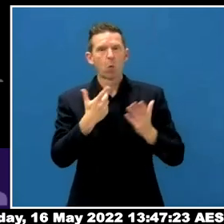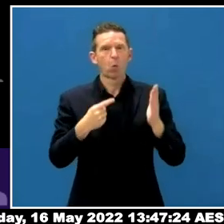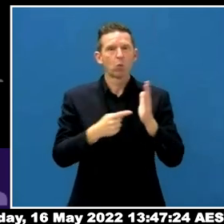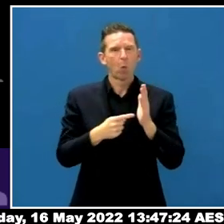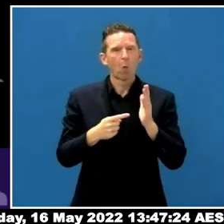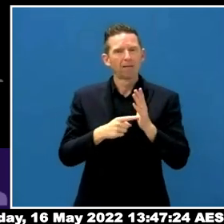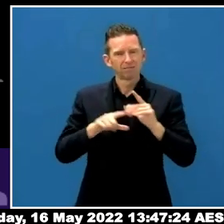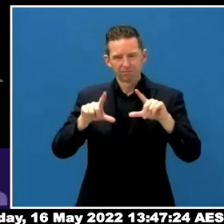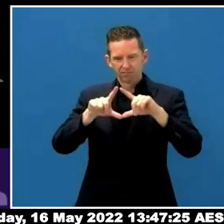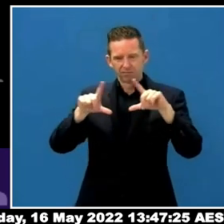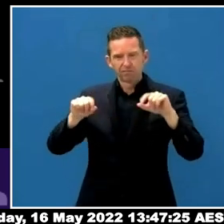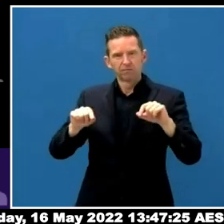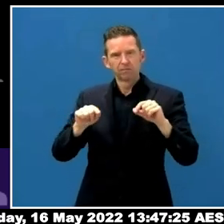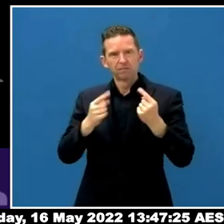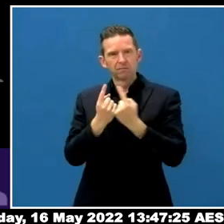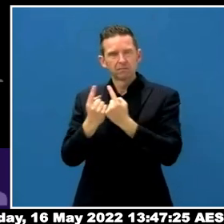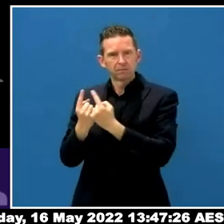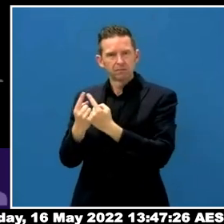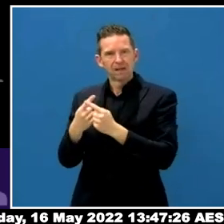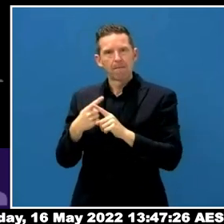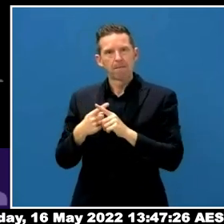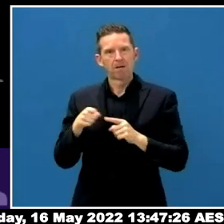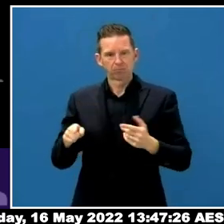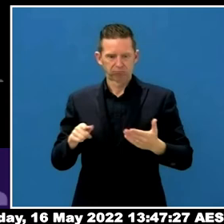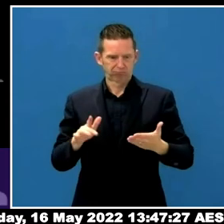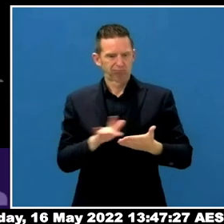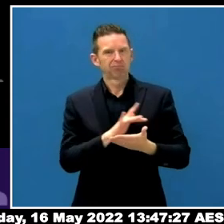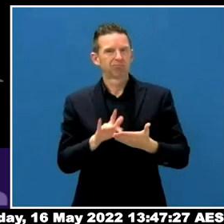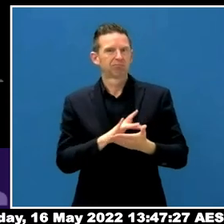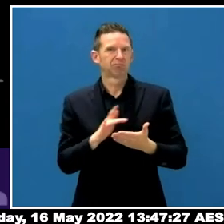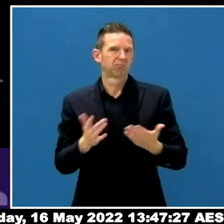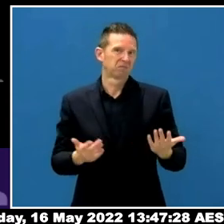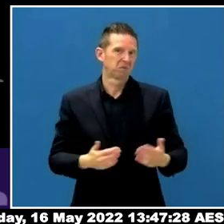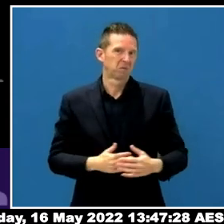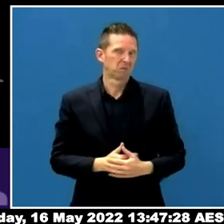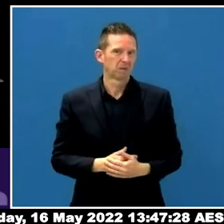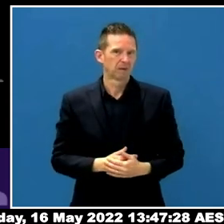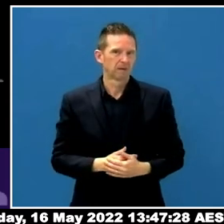device. So he would use those amongst - through school and at home.